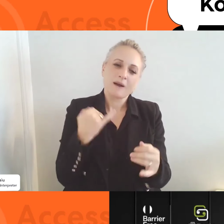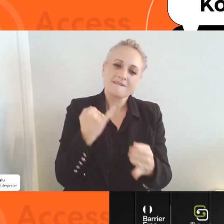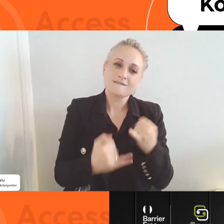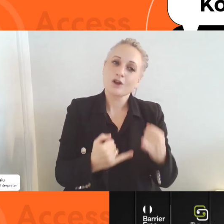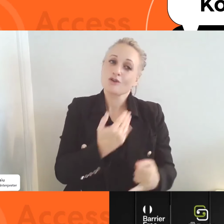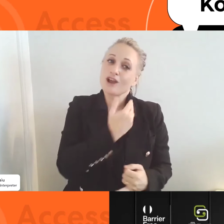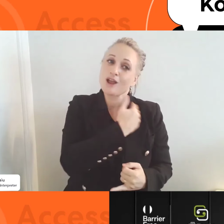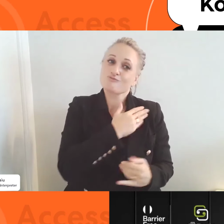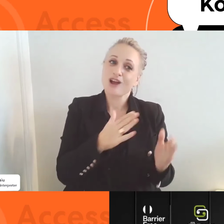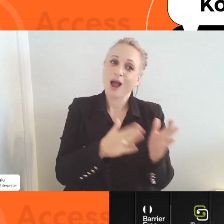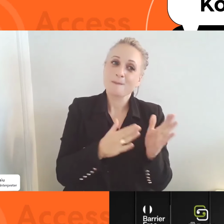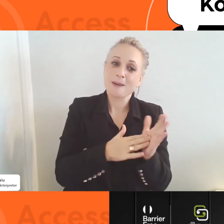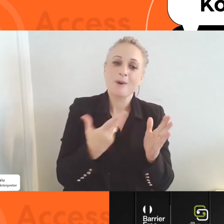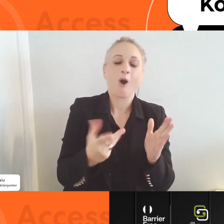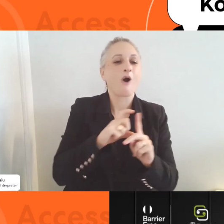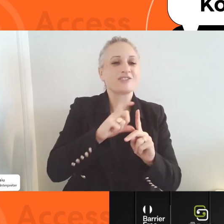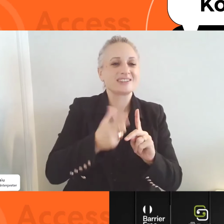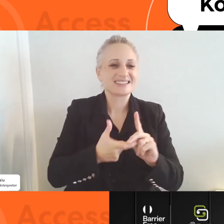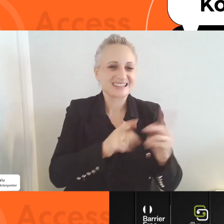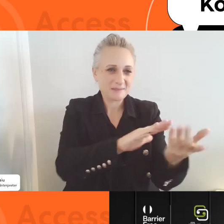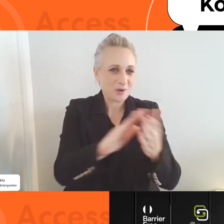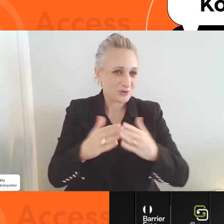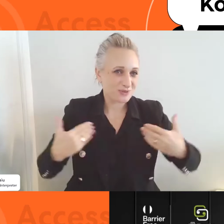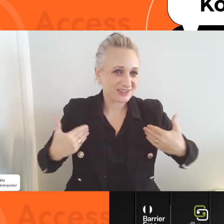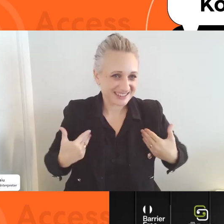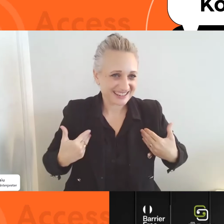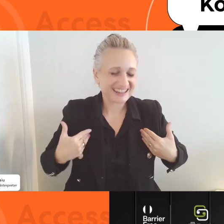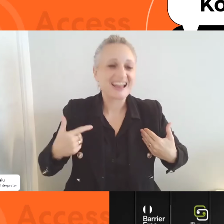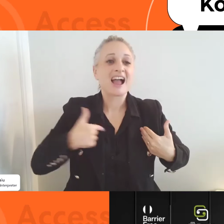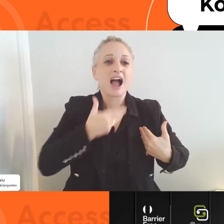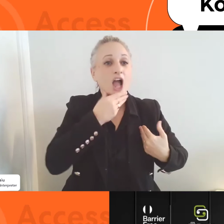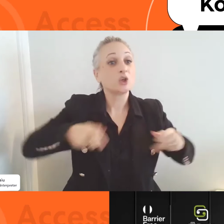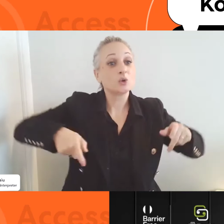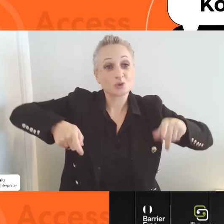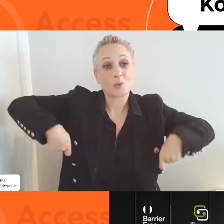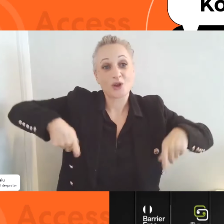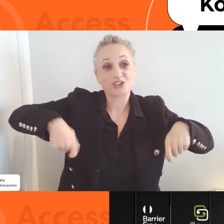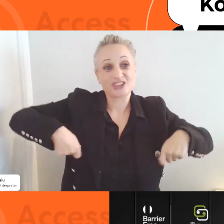of the disabled community, I'm a wheelchair user myself, so it